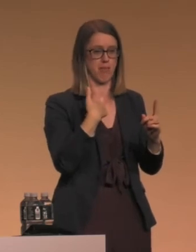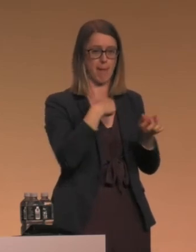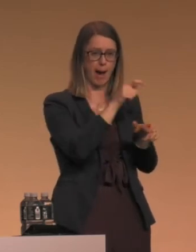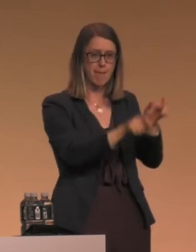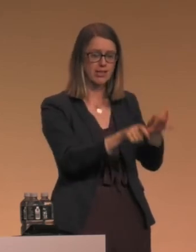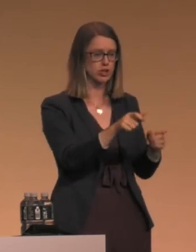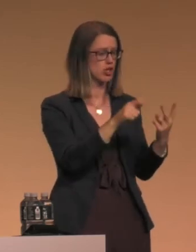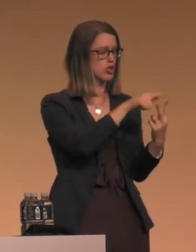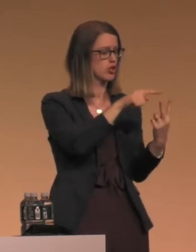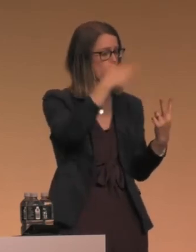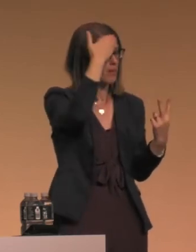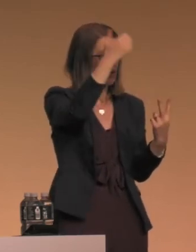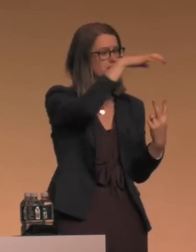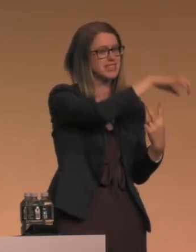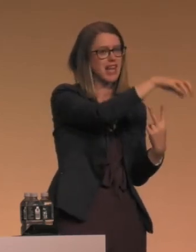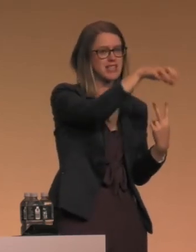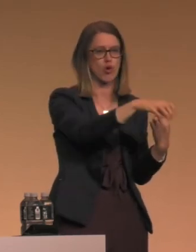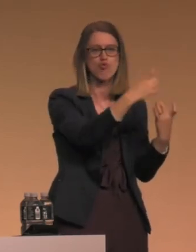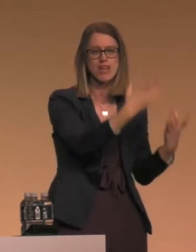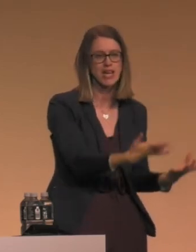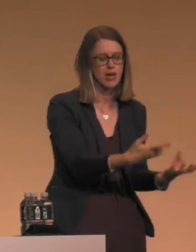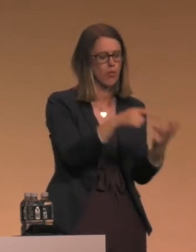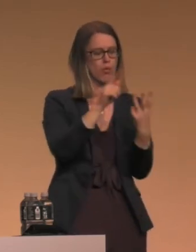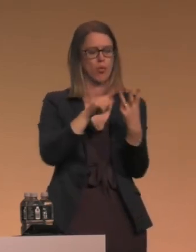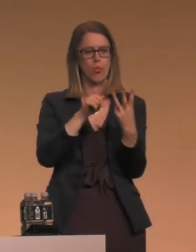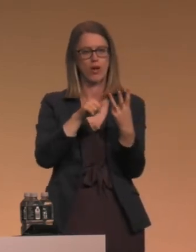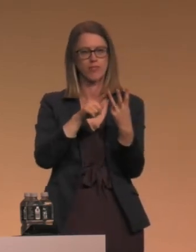Two were in a mental health facility already, and one of them had been drinking alcohol.